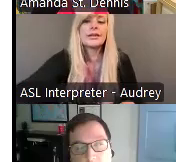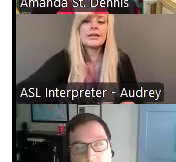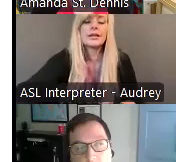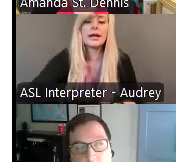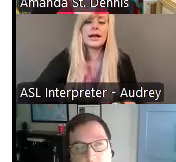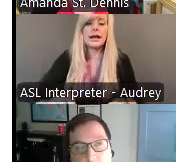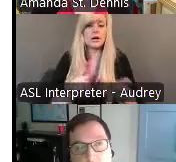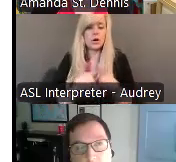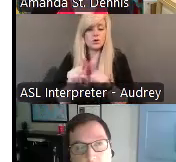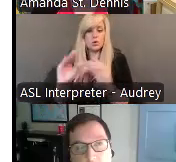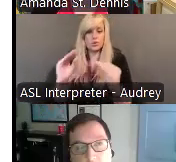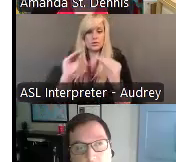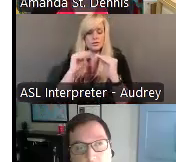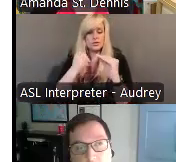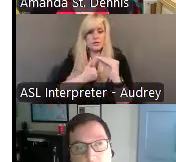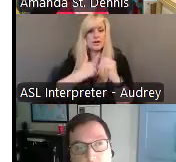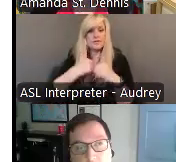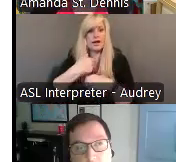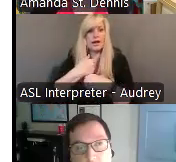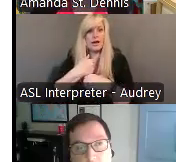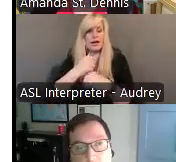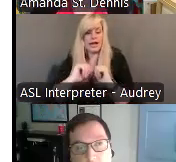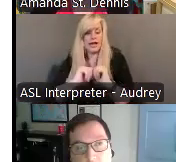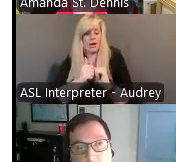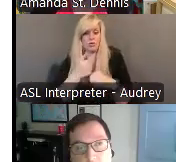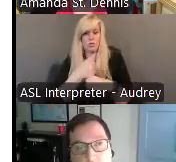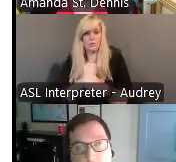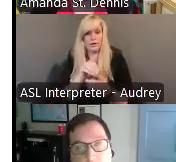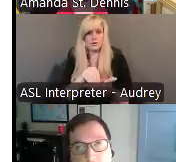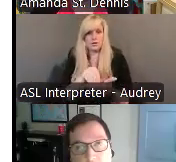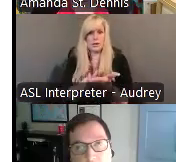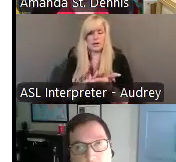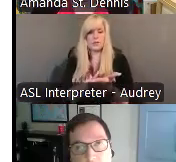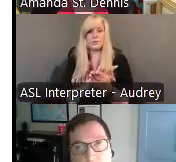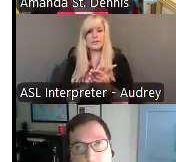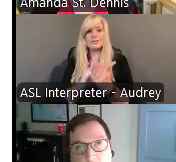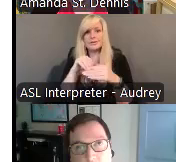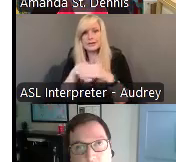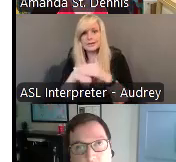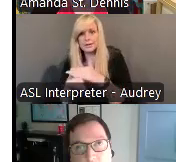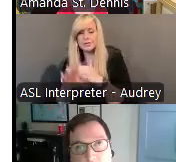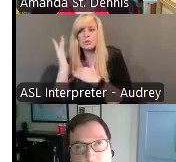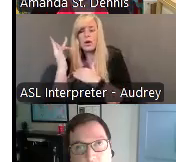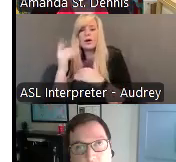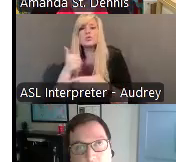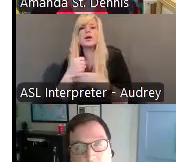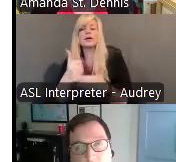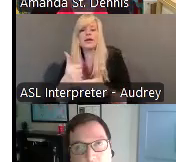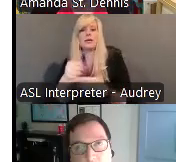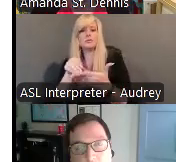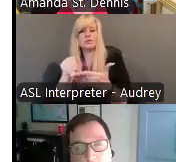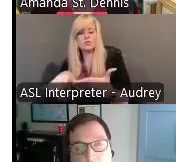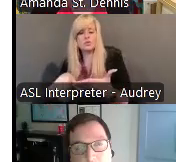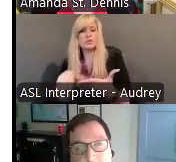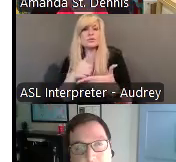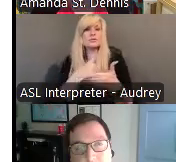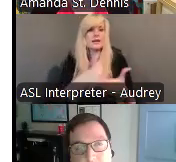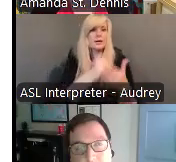myself how to make documents accessible so that I can help our students and instructors. So,